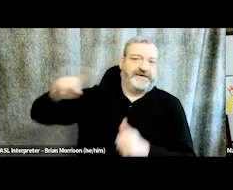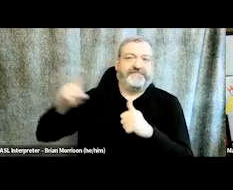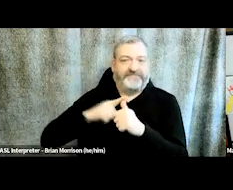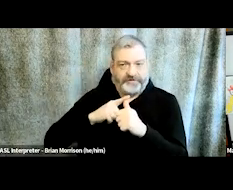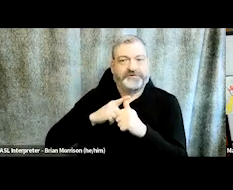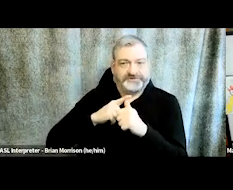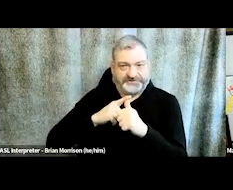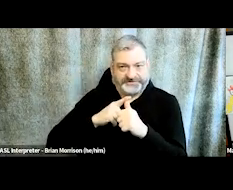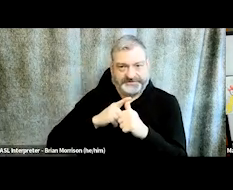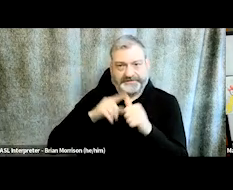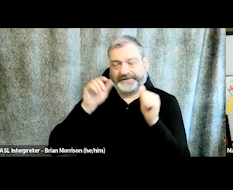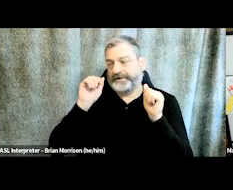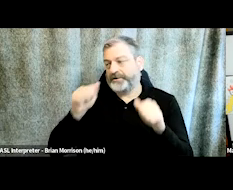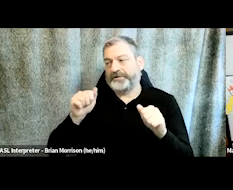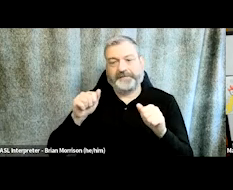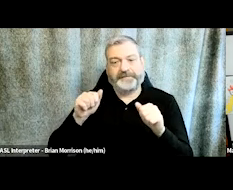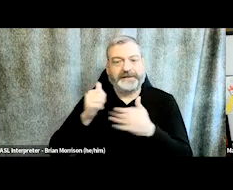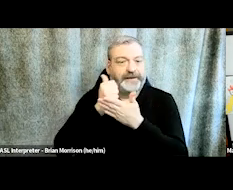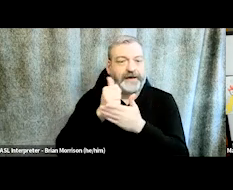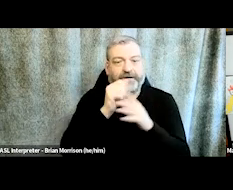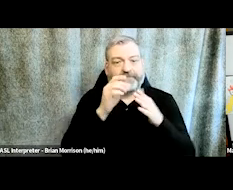It could be a docent, it could be an intern,